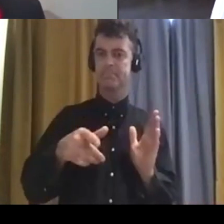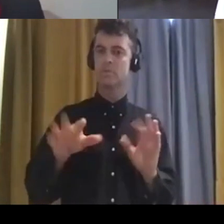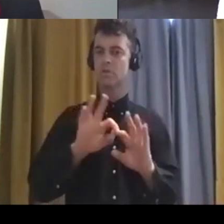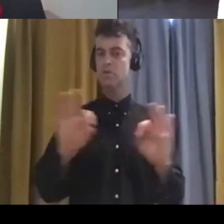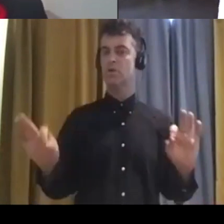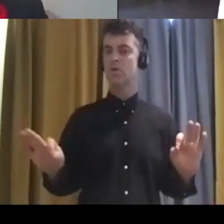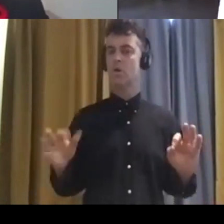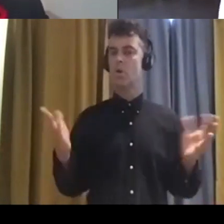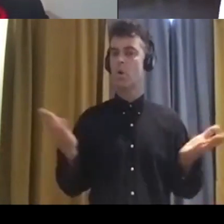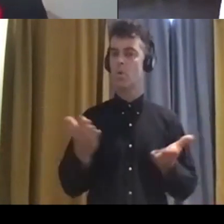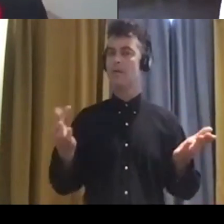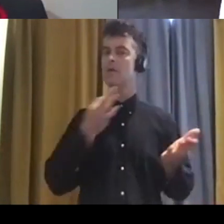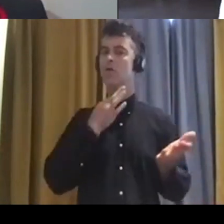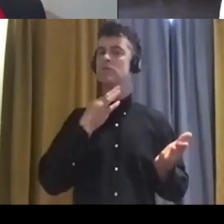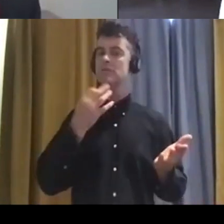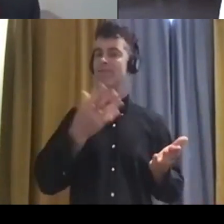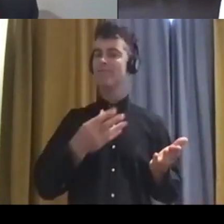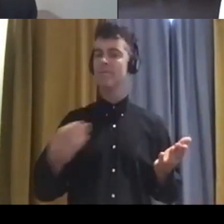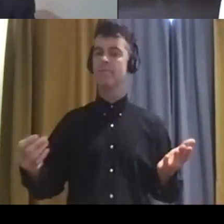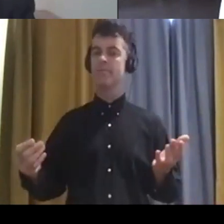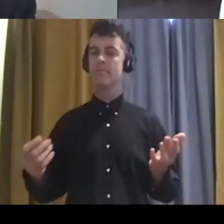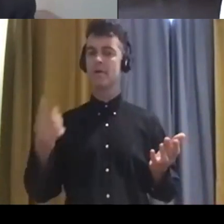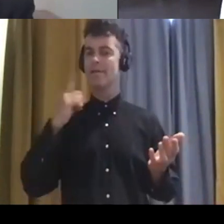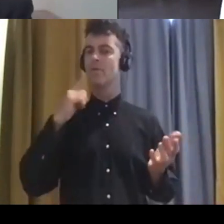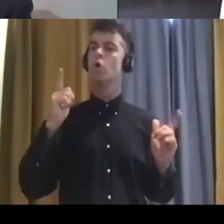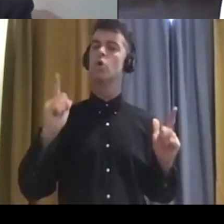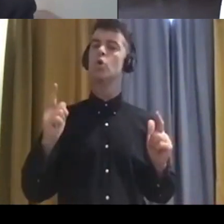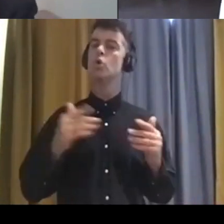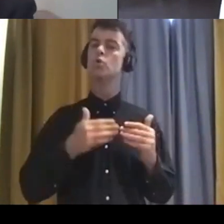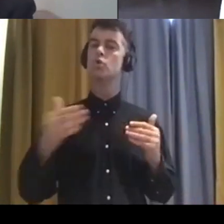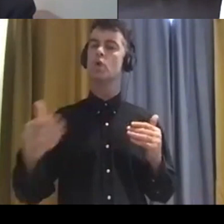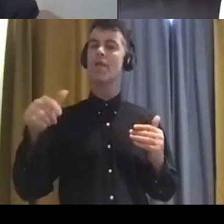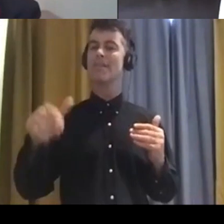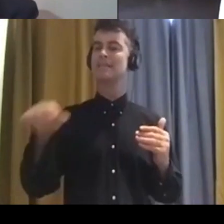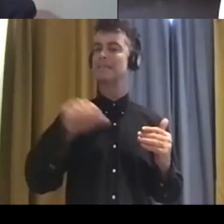where does the risk come from and I think for too long this space has been seen as a